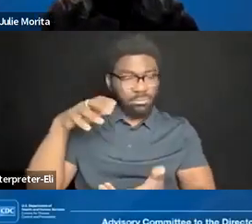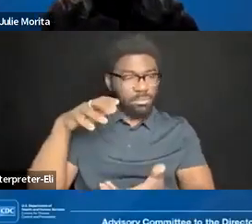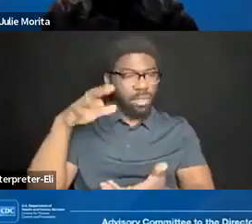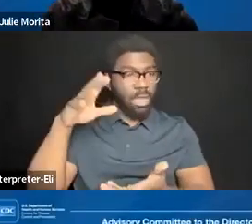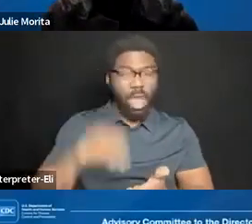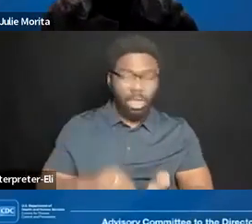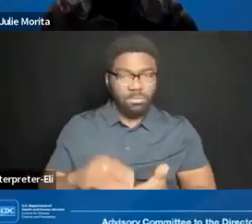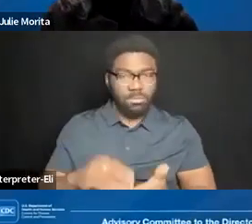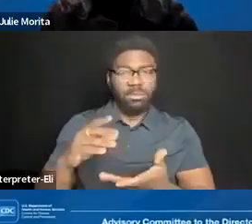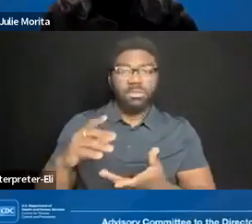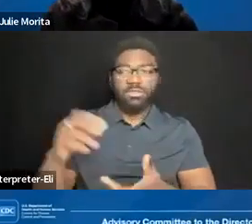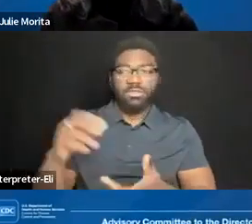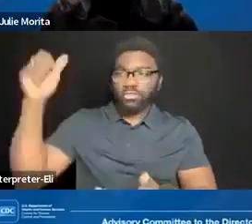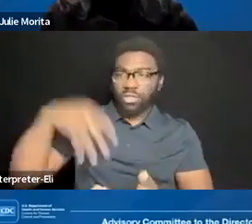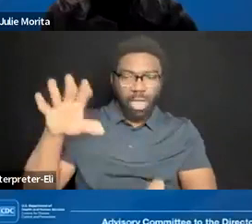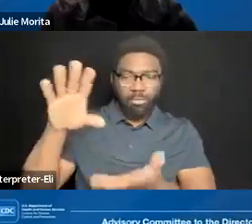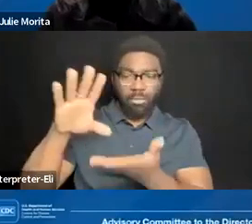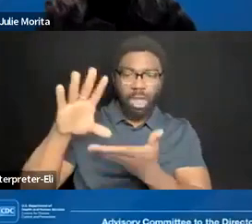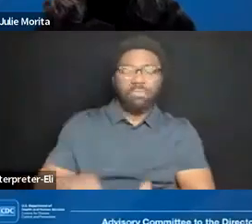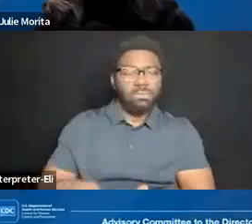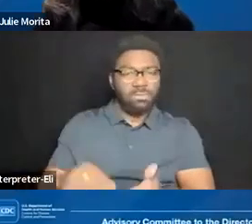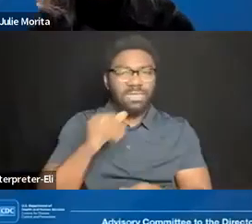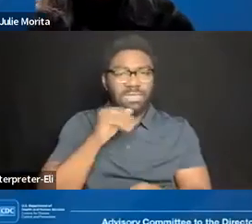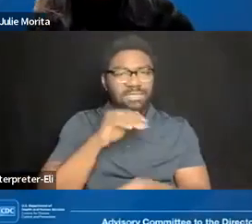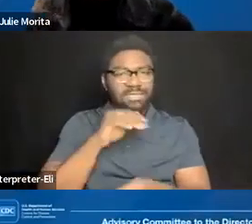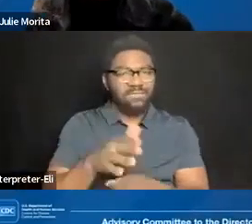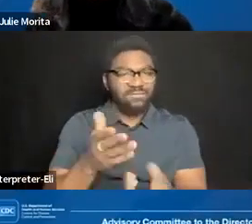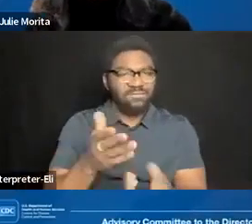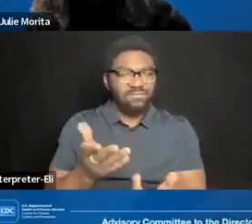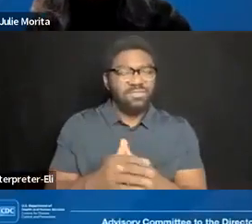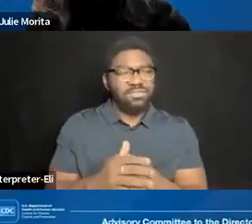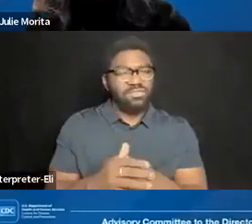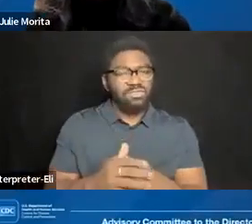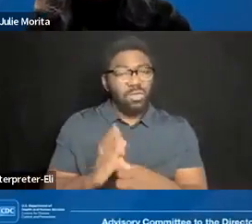the reality of the costs are quite high, and how do we support that in a way